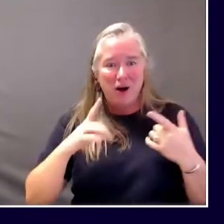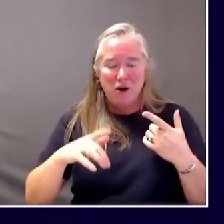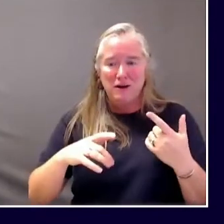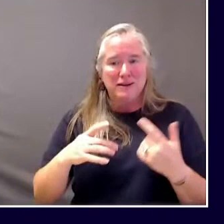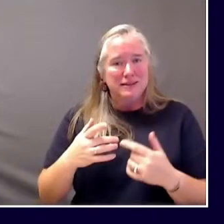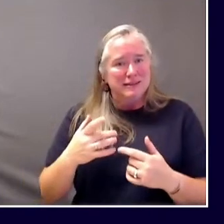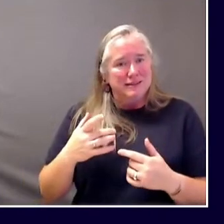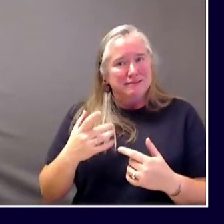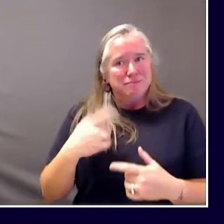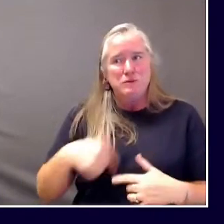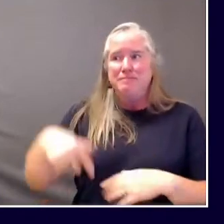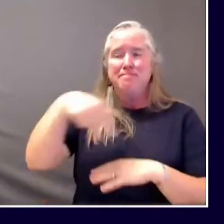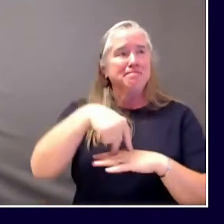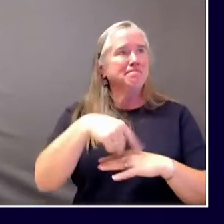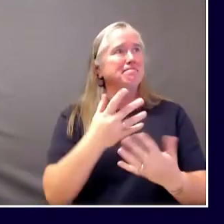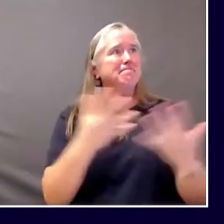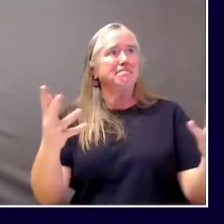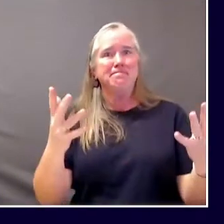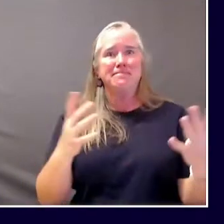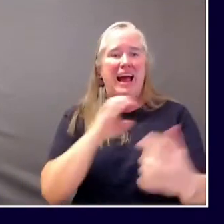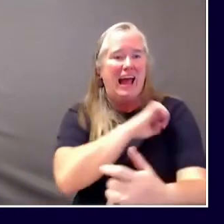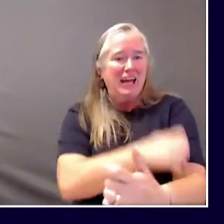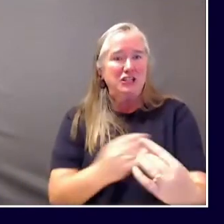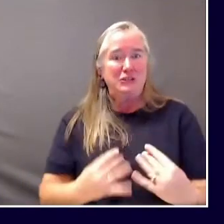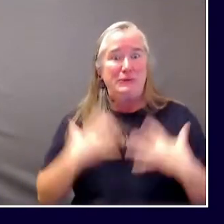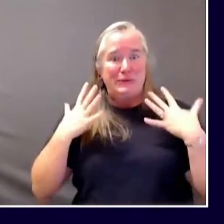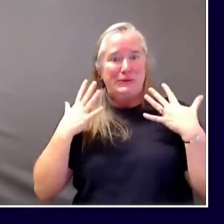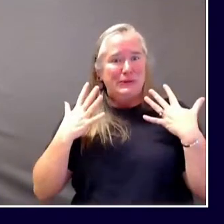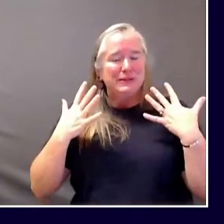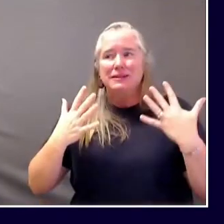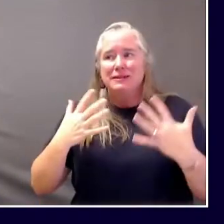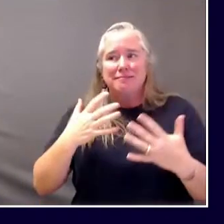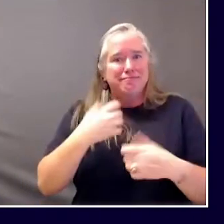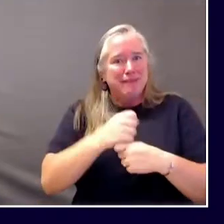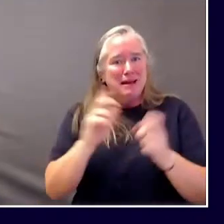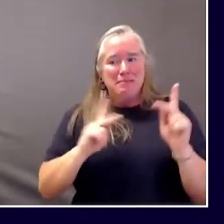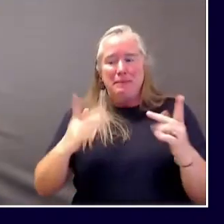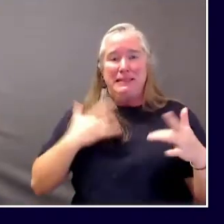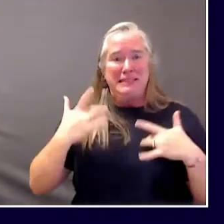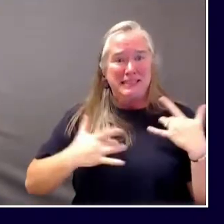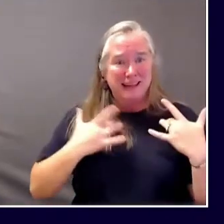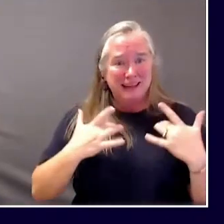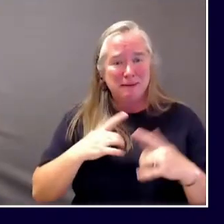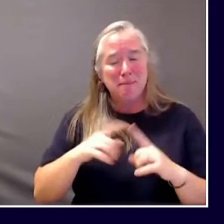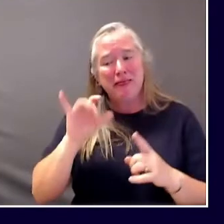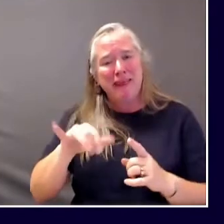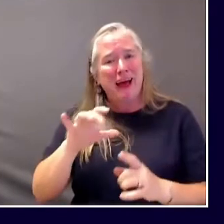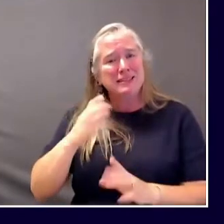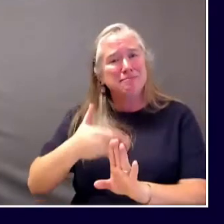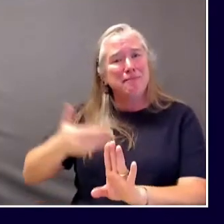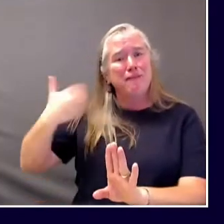supporters the natural thing to want to